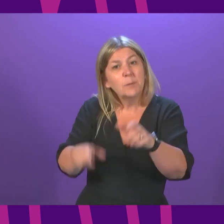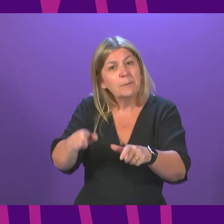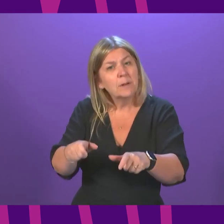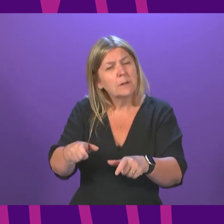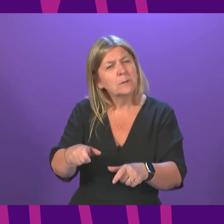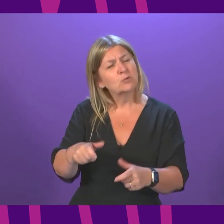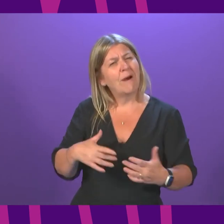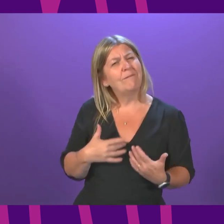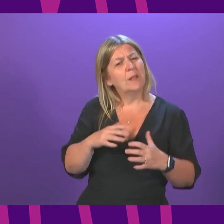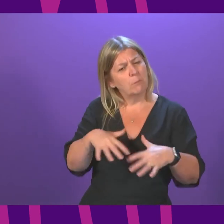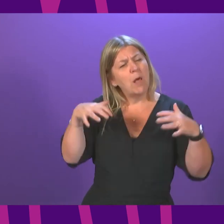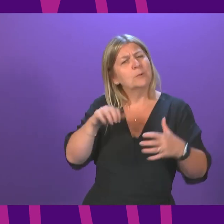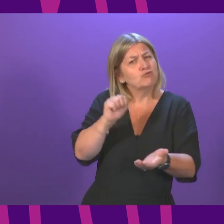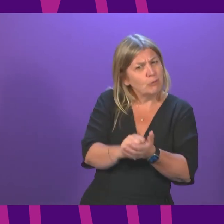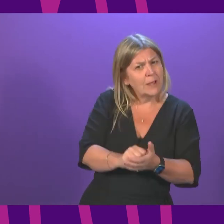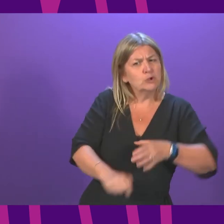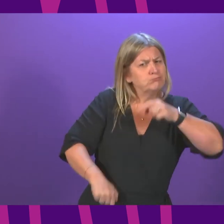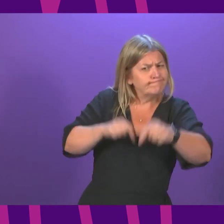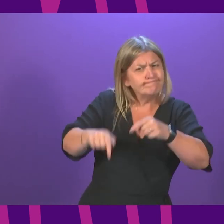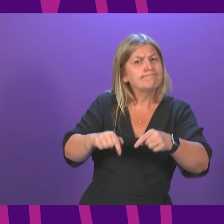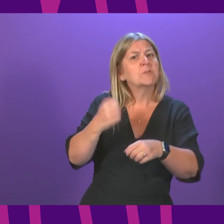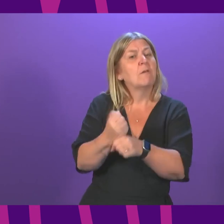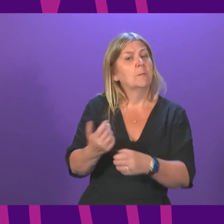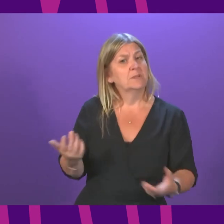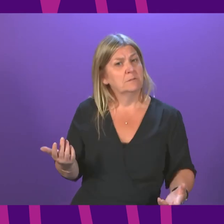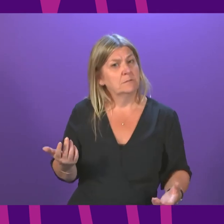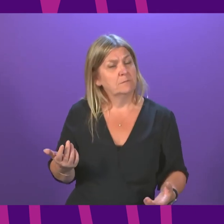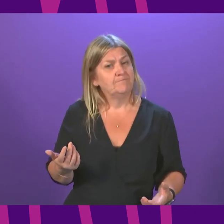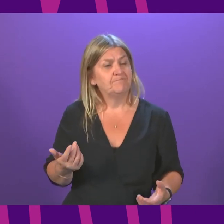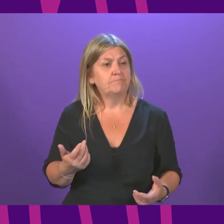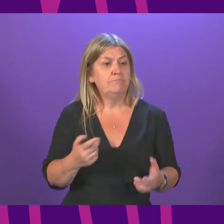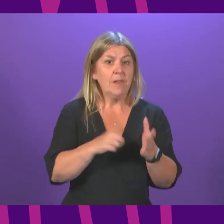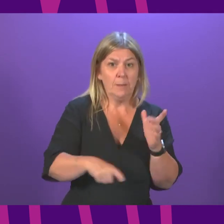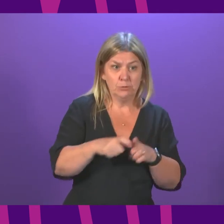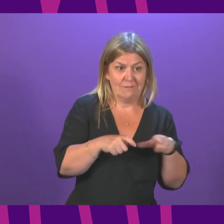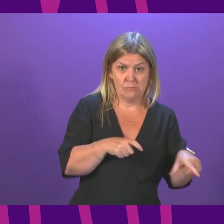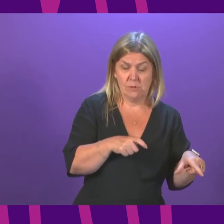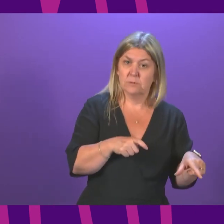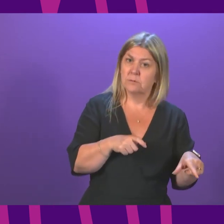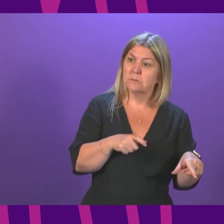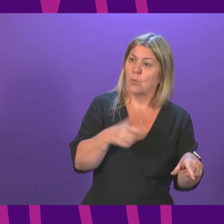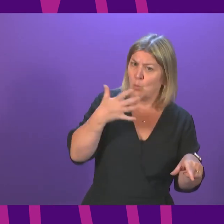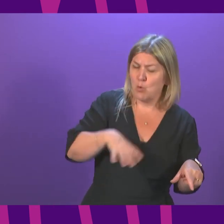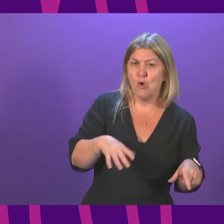in more detail, with more patience. Similarly, we can achieve other public policy improvements. As I made clear, the Parliament